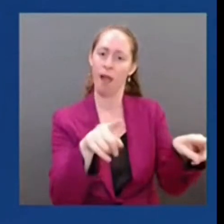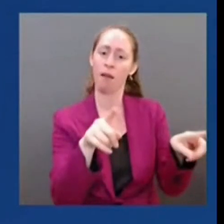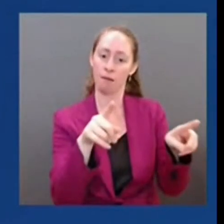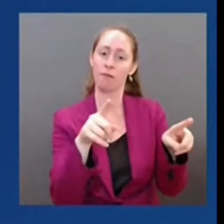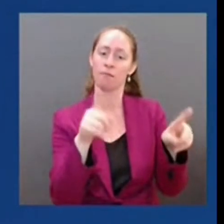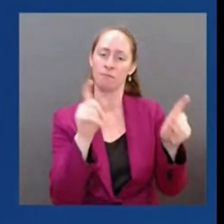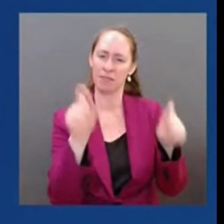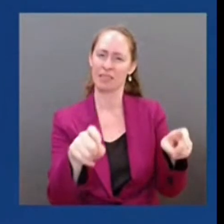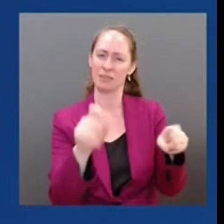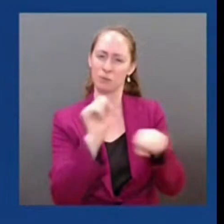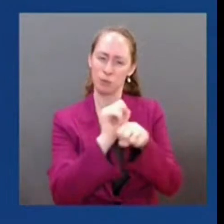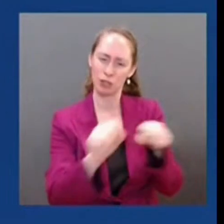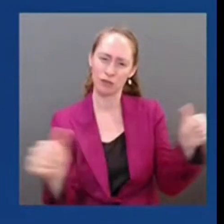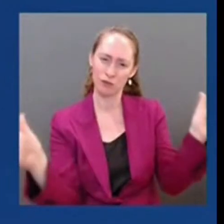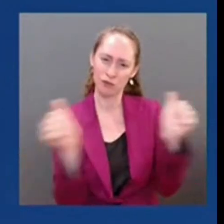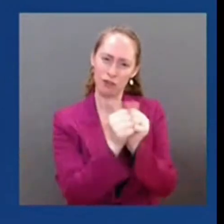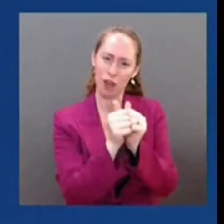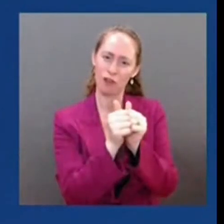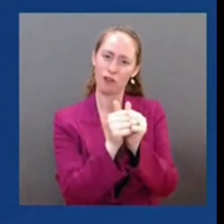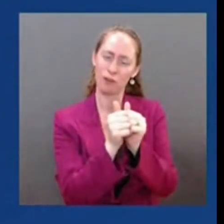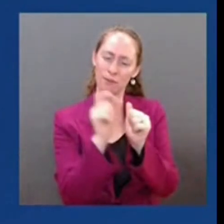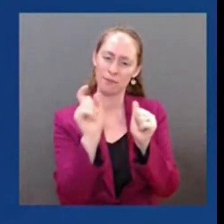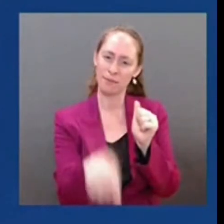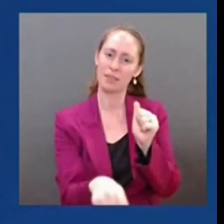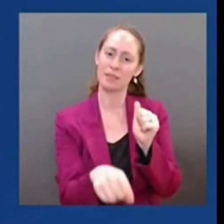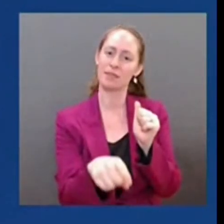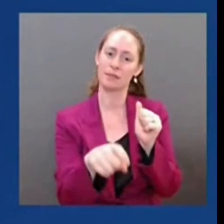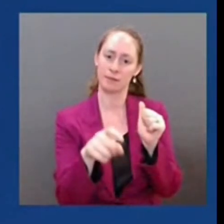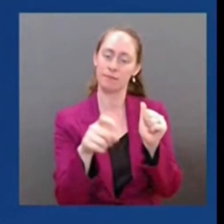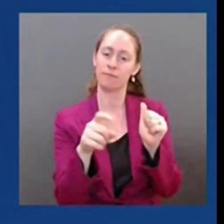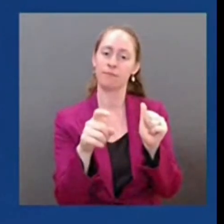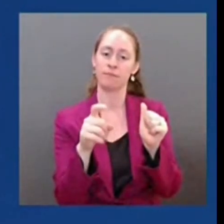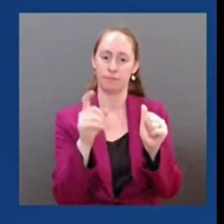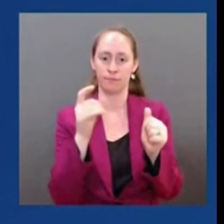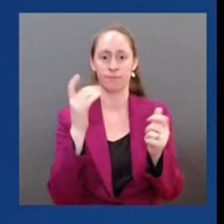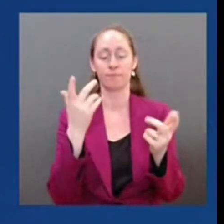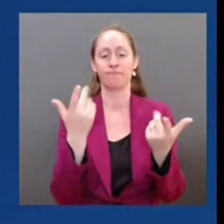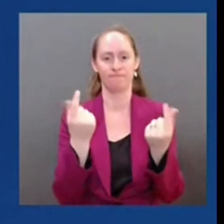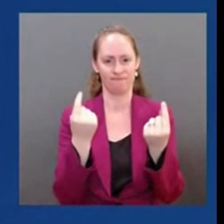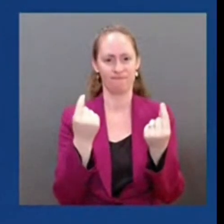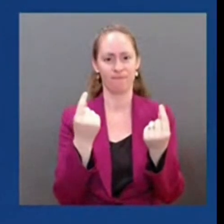TO THE LOWEST POSSIBLE LEVEL,